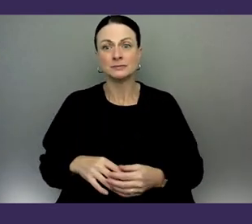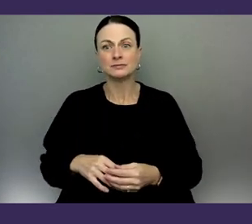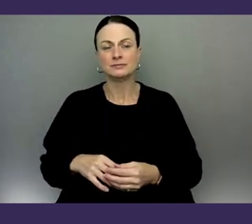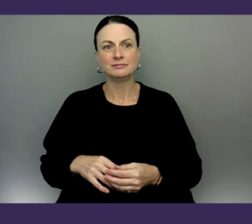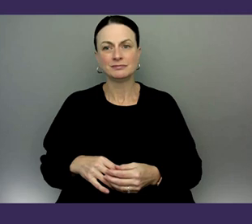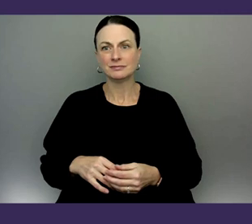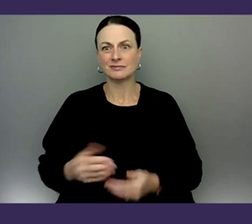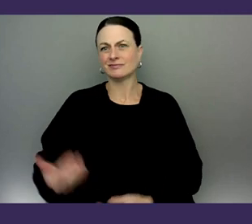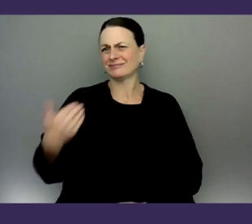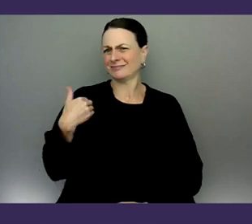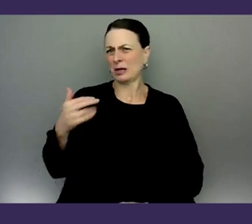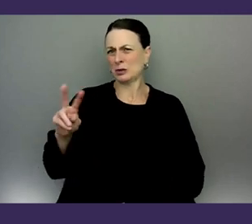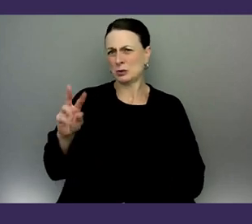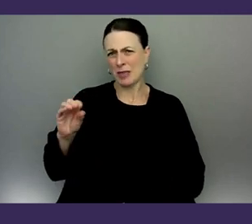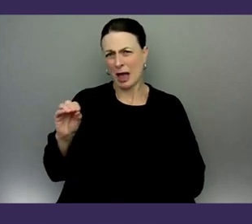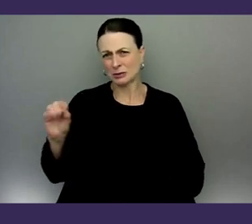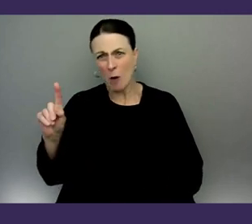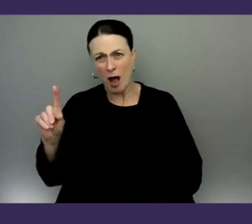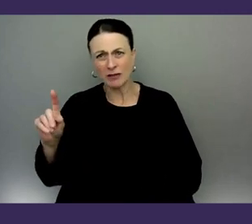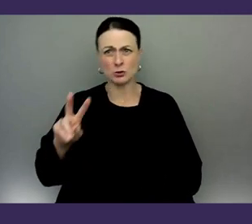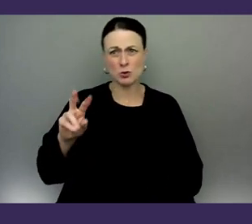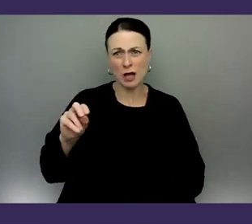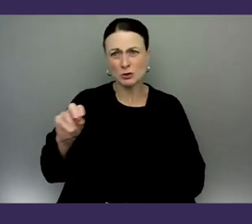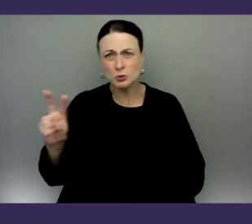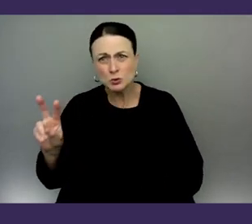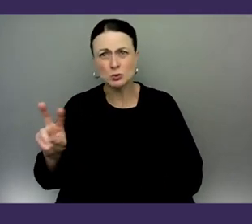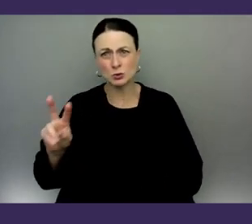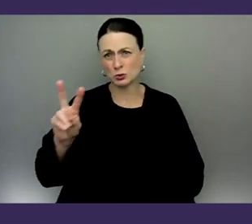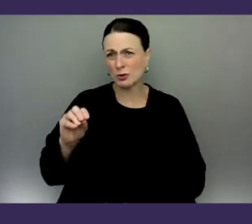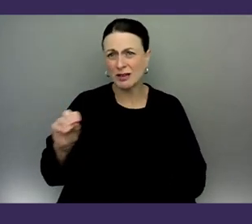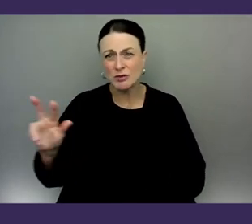2001, 2, and 3, about being a participant in the community,